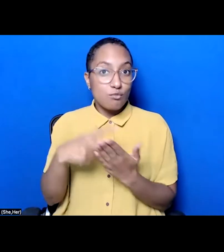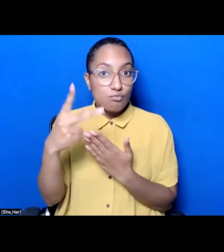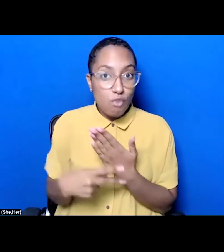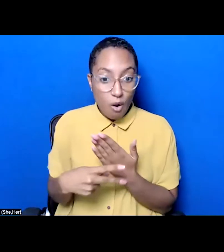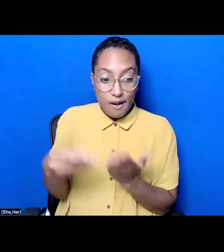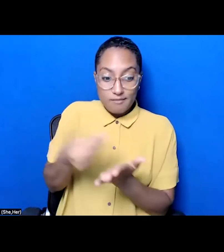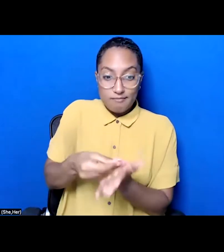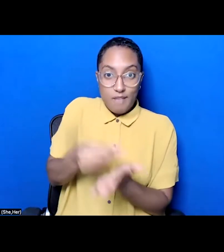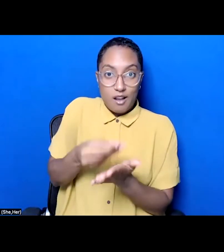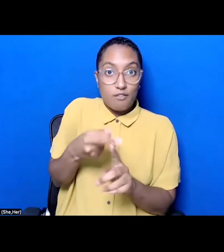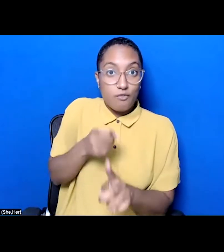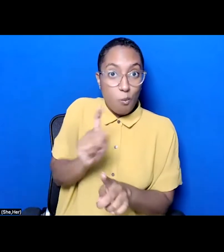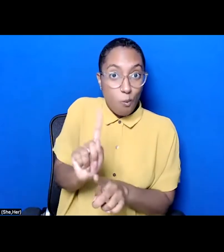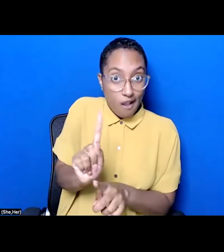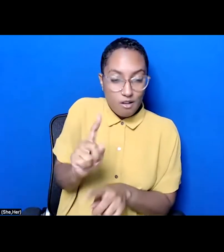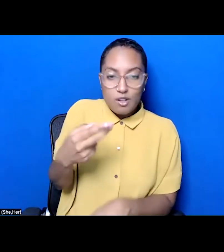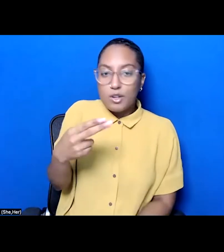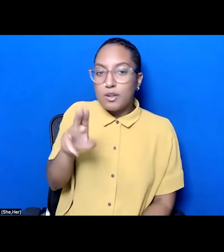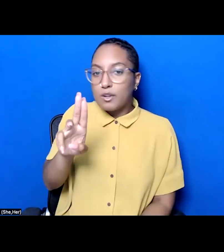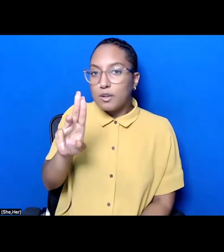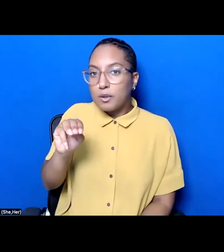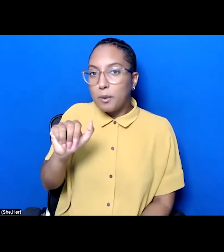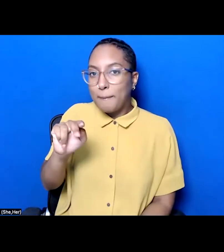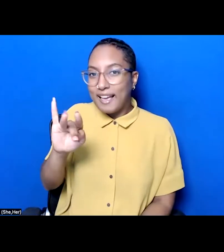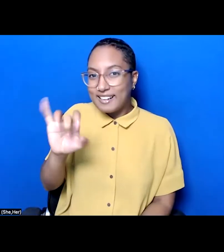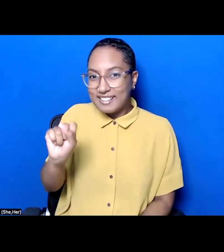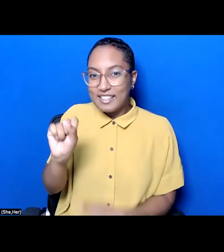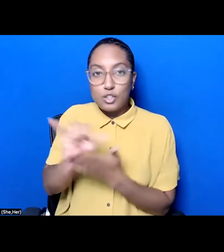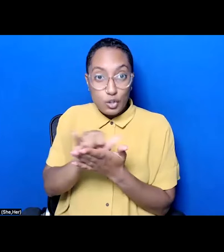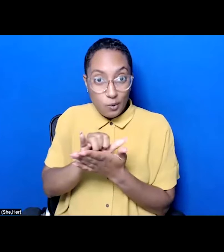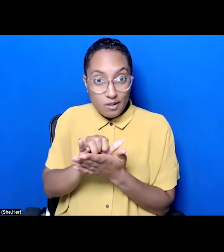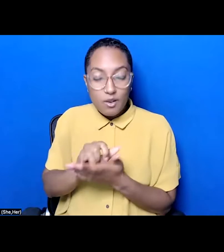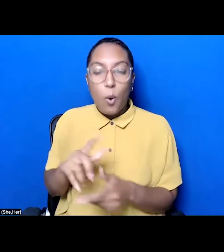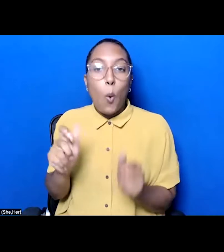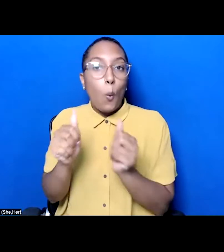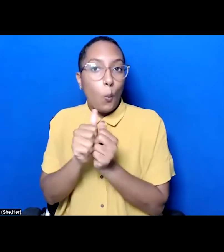part by Humanities New York with support from the National Endowment for the Humanities.